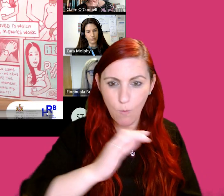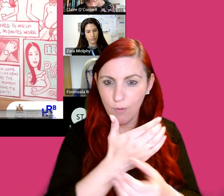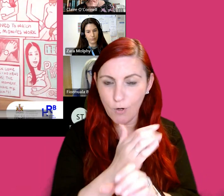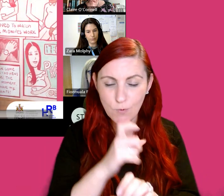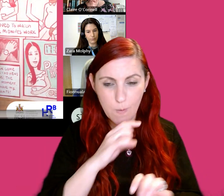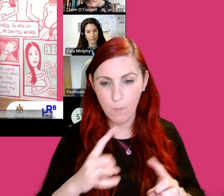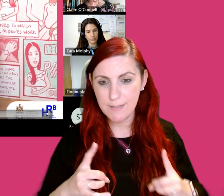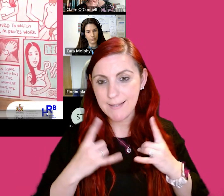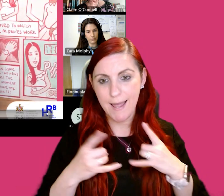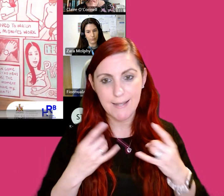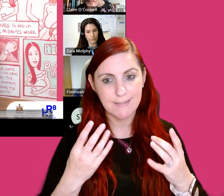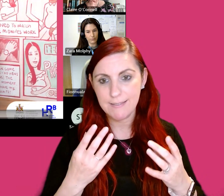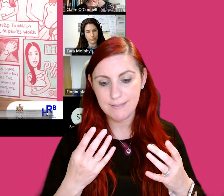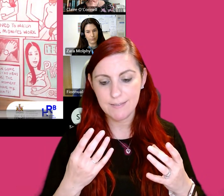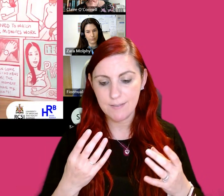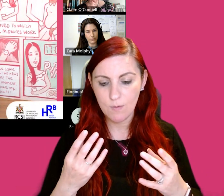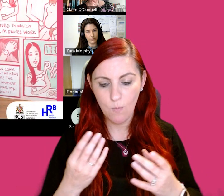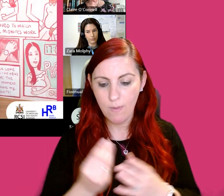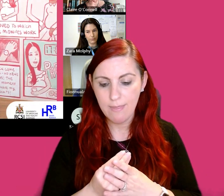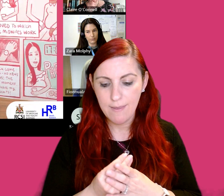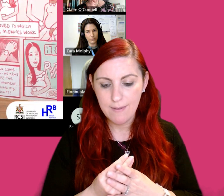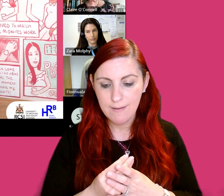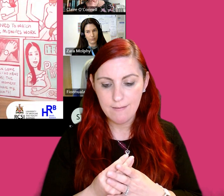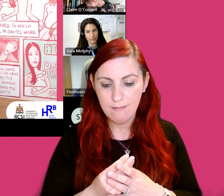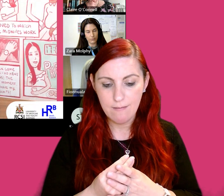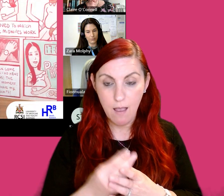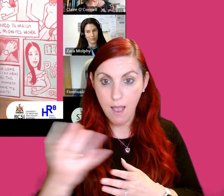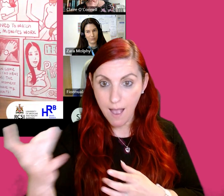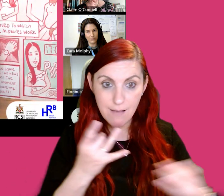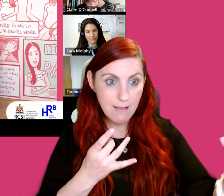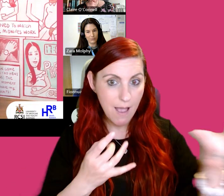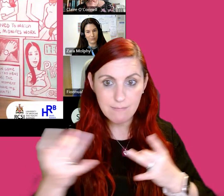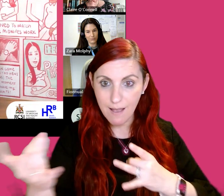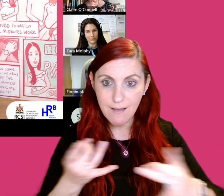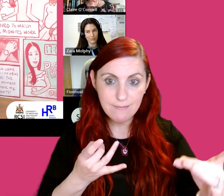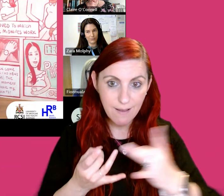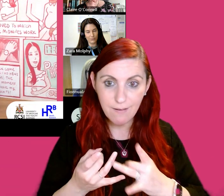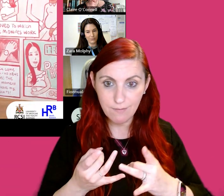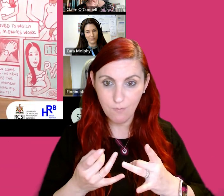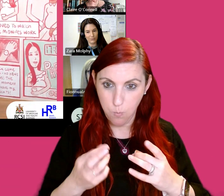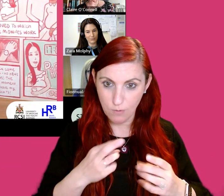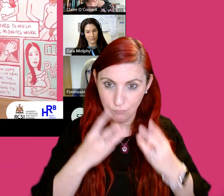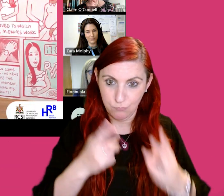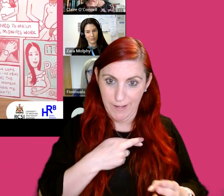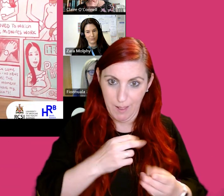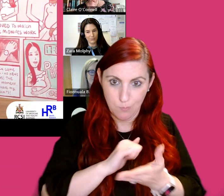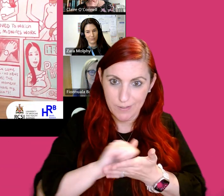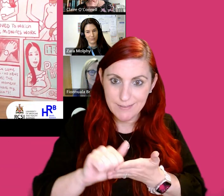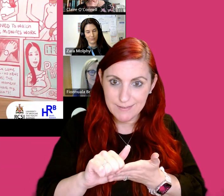the um all the the requests we received to have the actual copies of The Breakfast Club